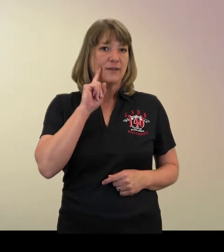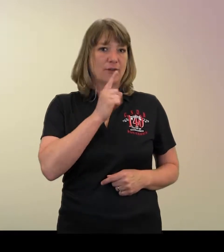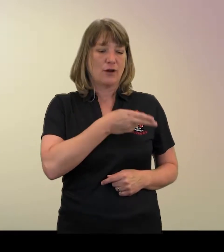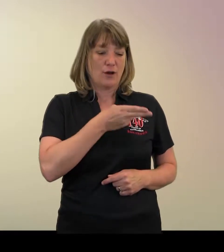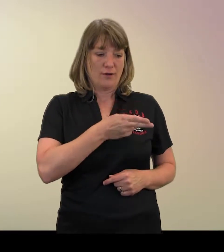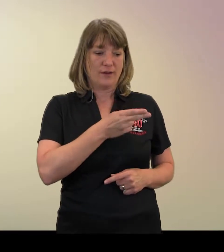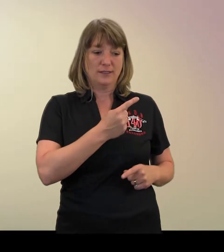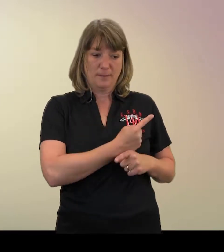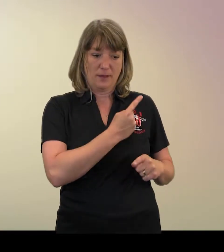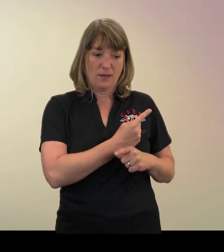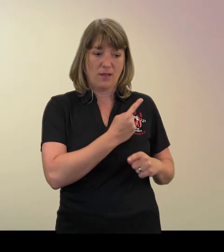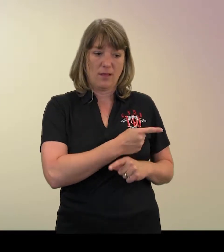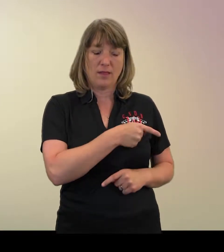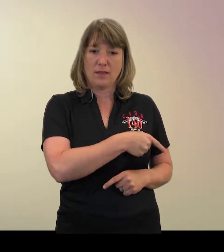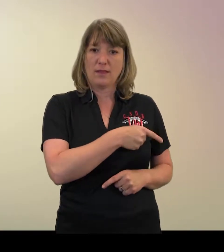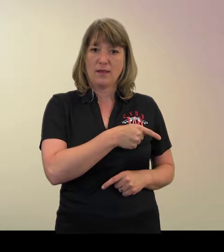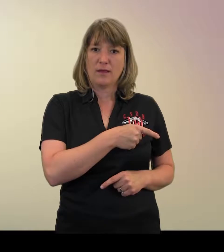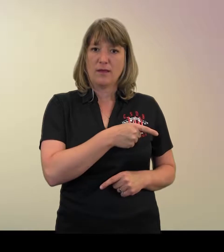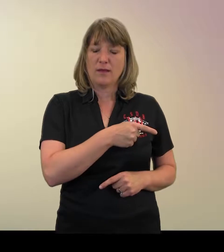and hard of hearing, to be able to engage in something